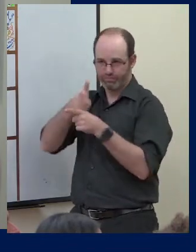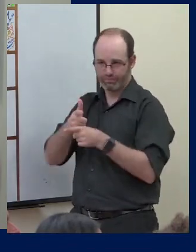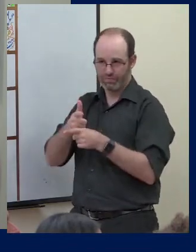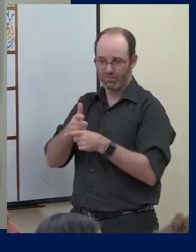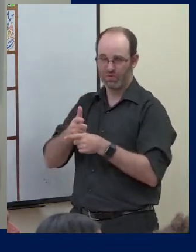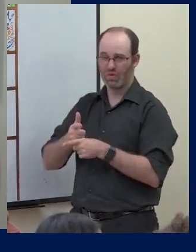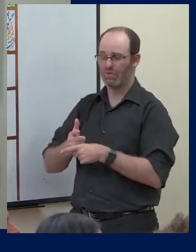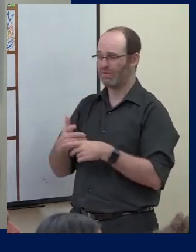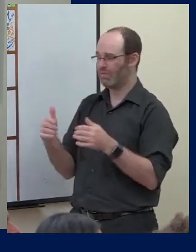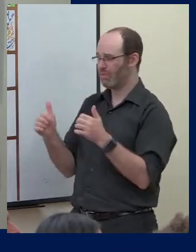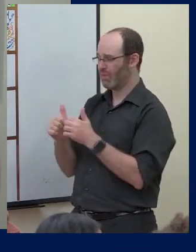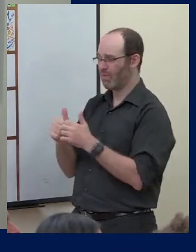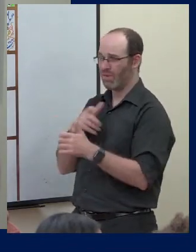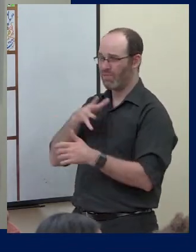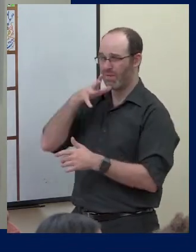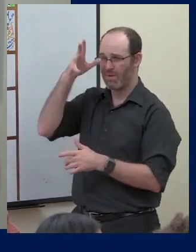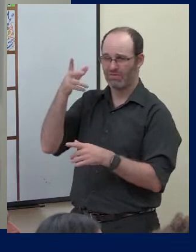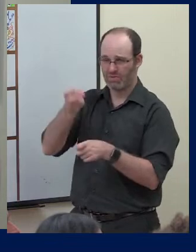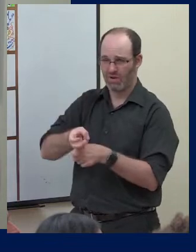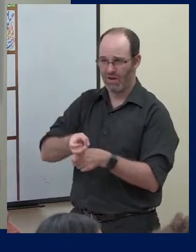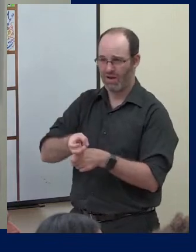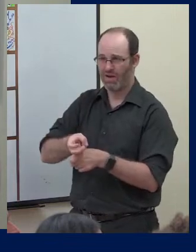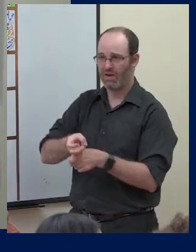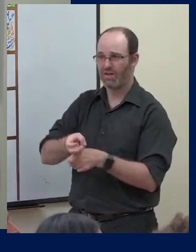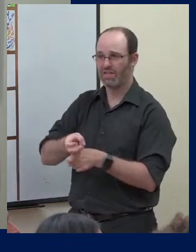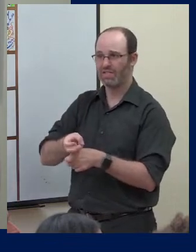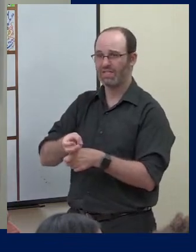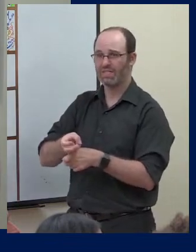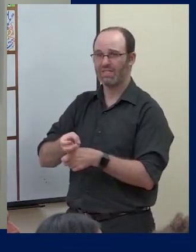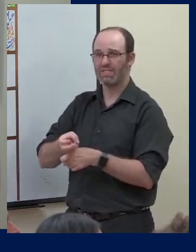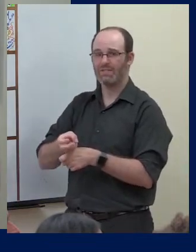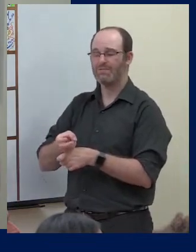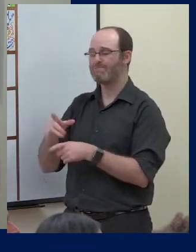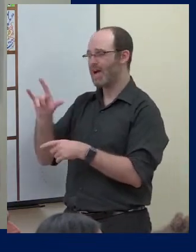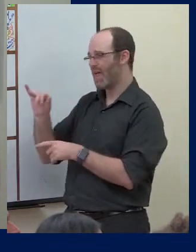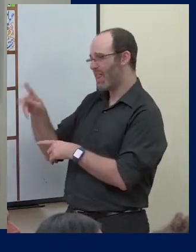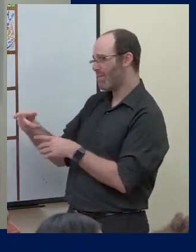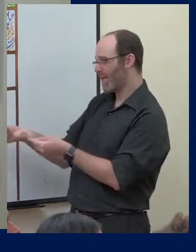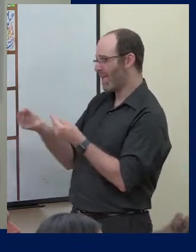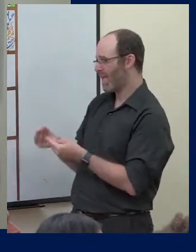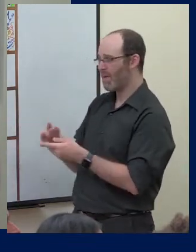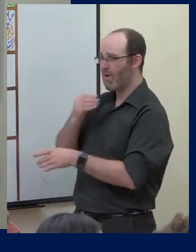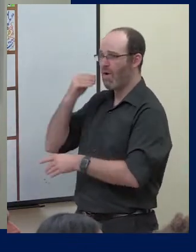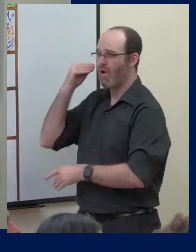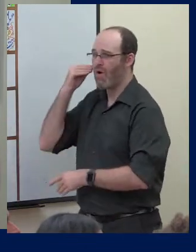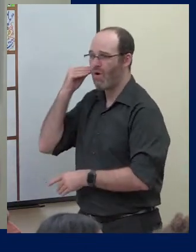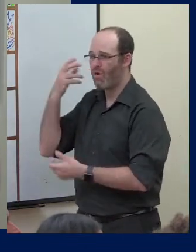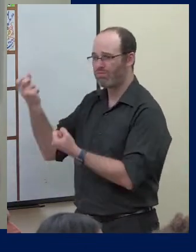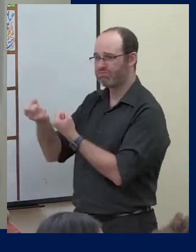Life in precious help me and give me a home, something I did not have at my house because